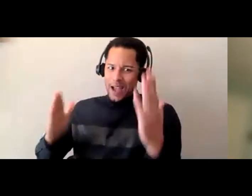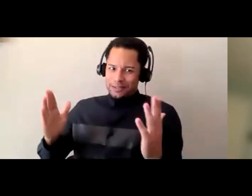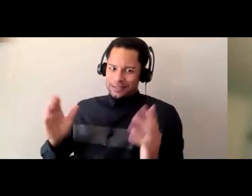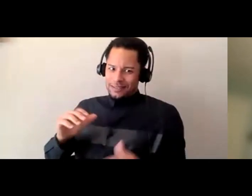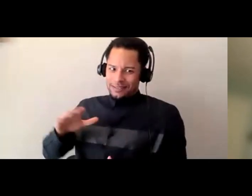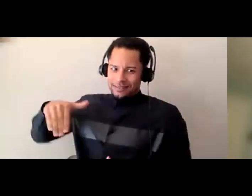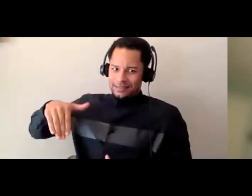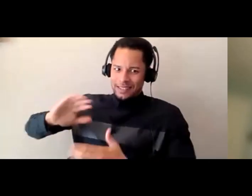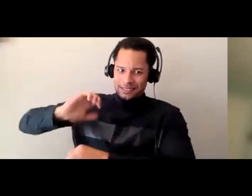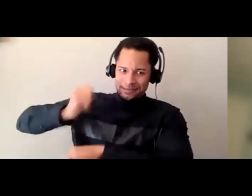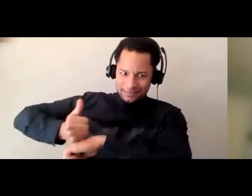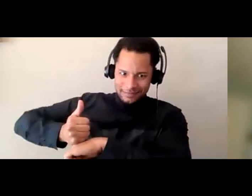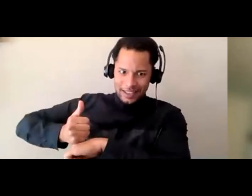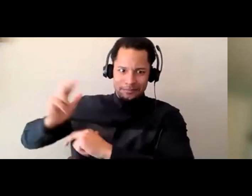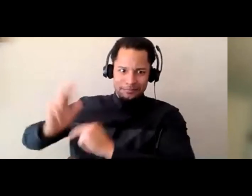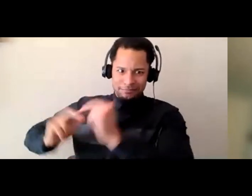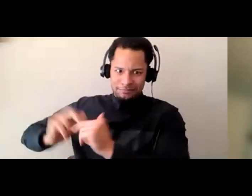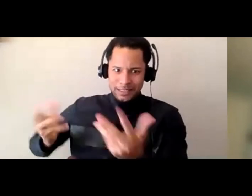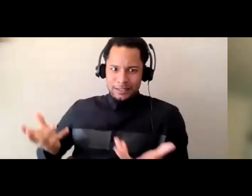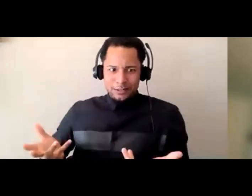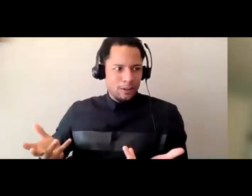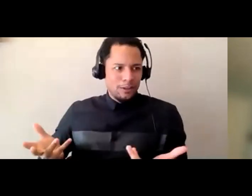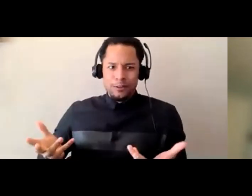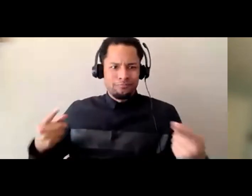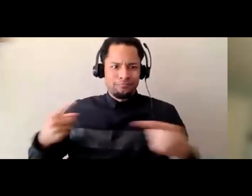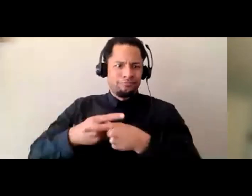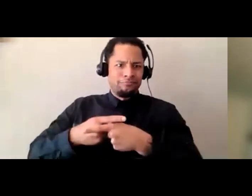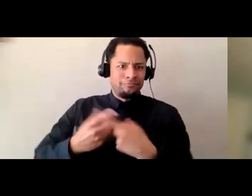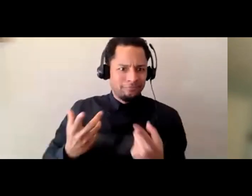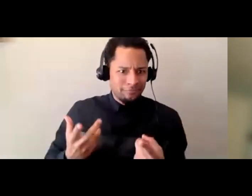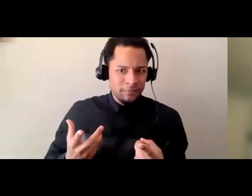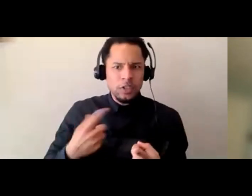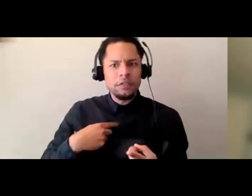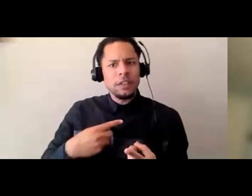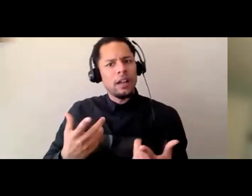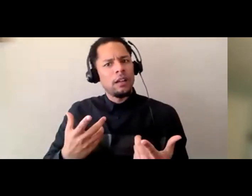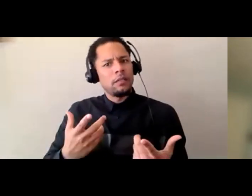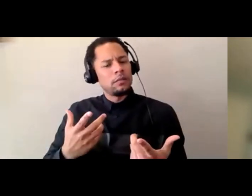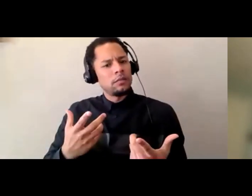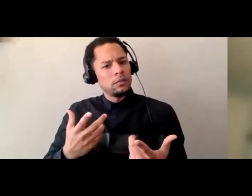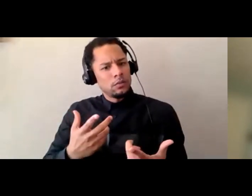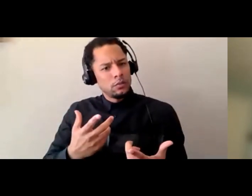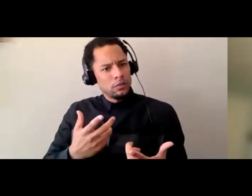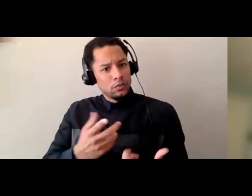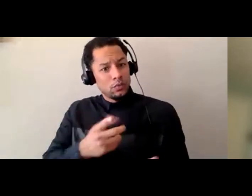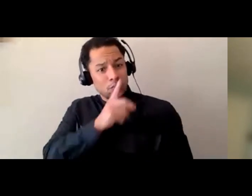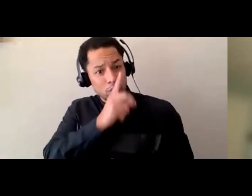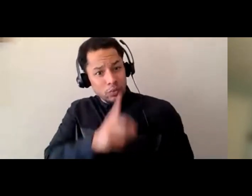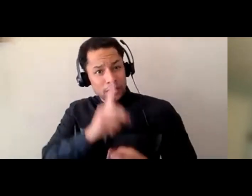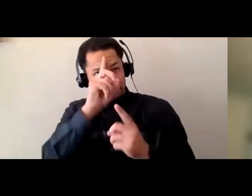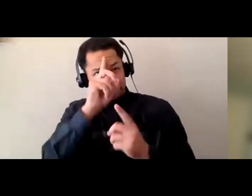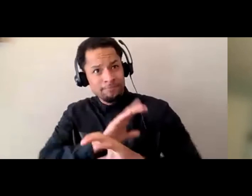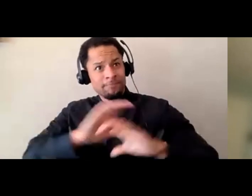You've got to have realistic goals and a realistic time frame.